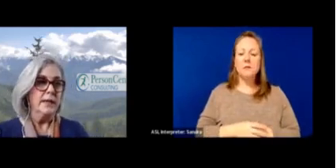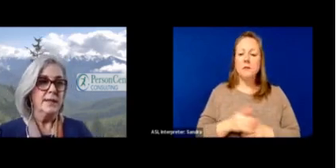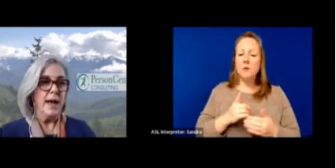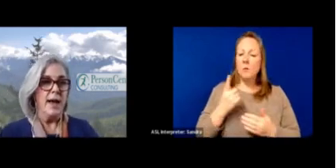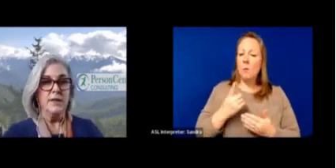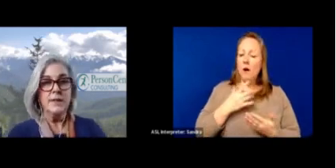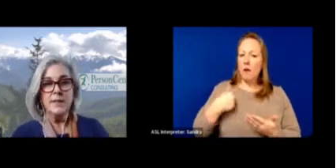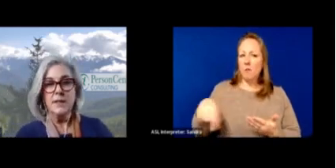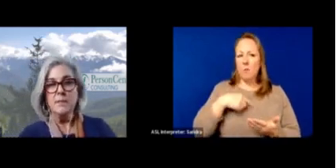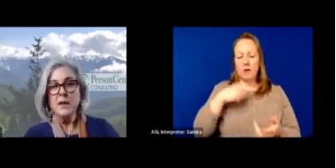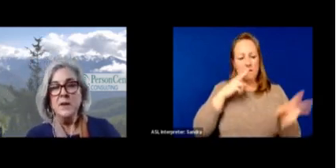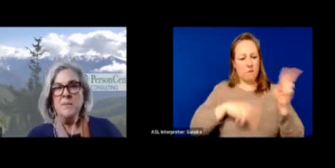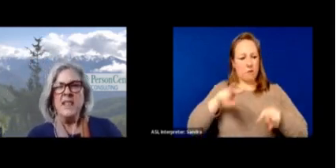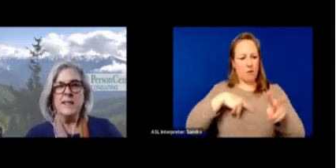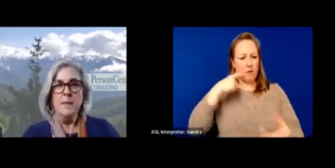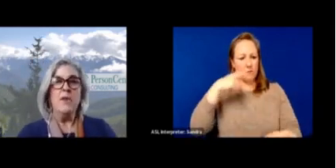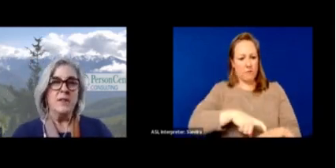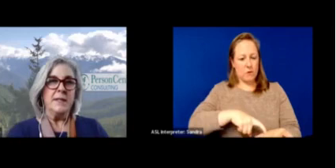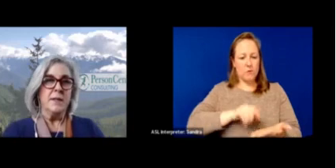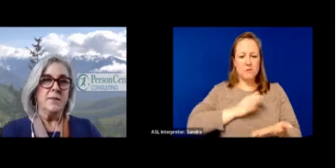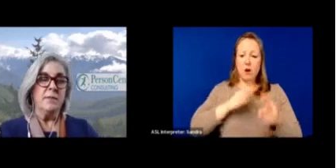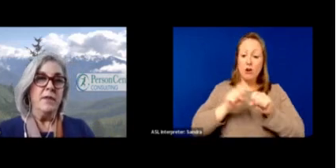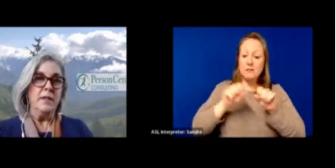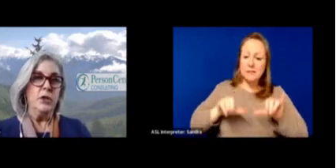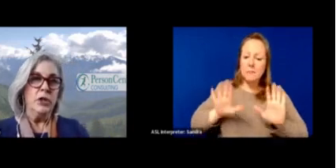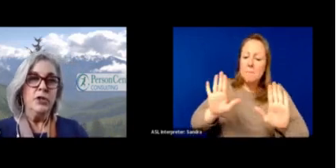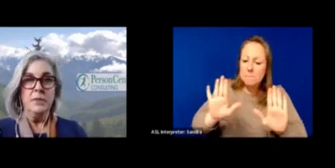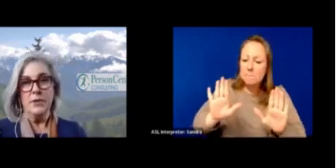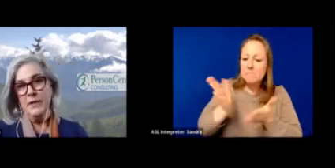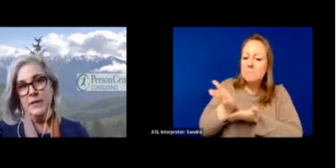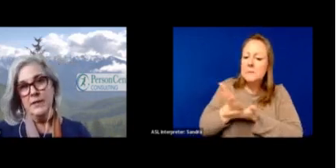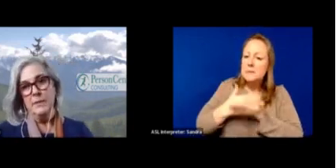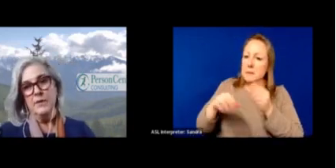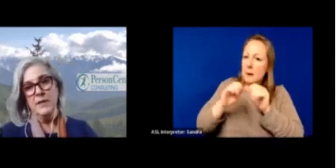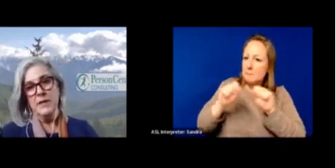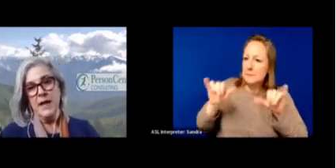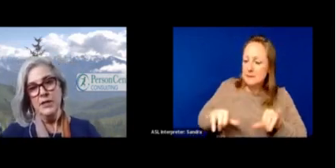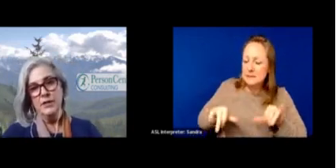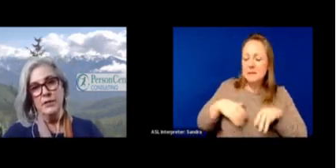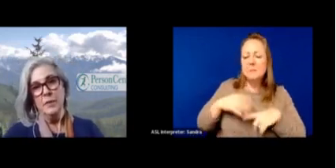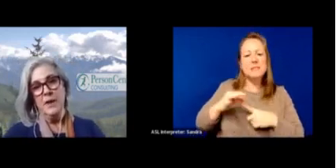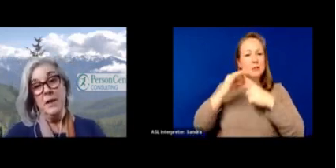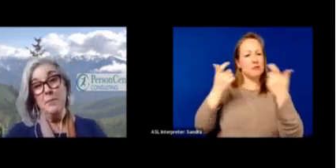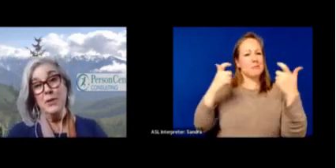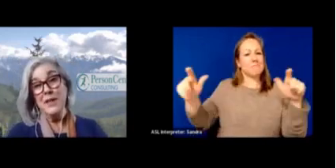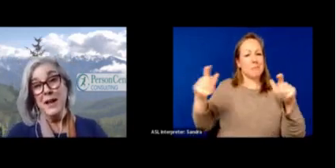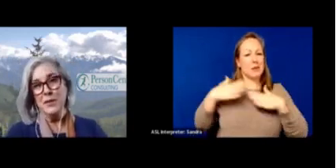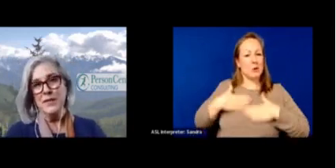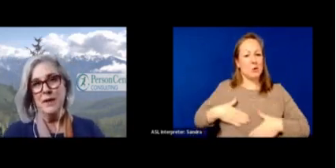use health and safety as a shield for withholding opportunities for people to take reasonable risk. We don't do it